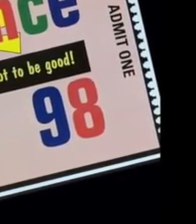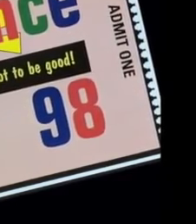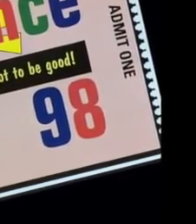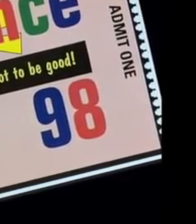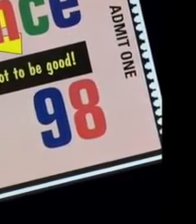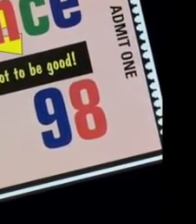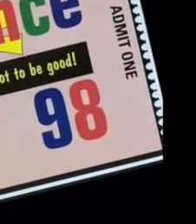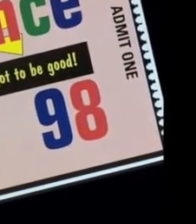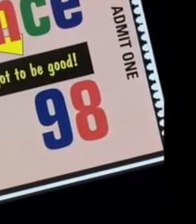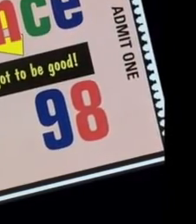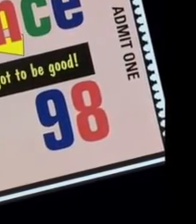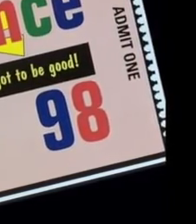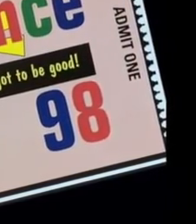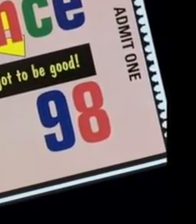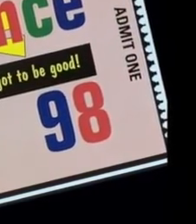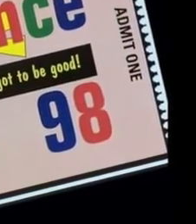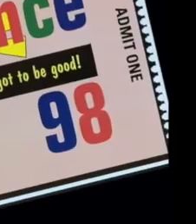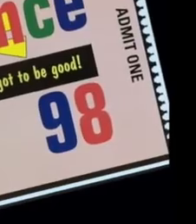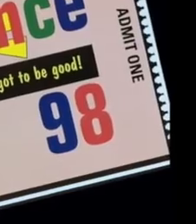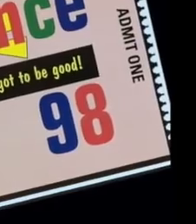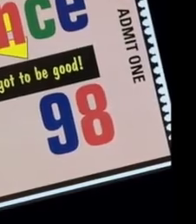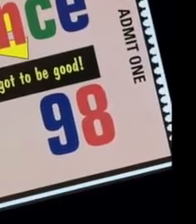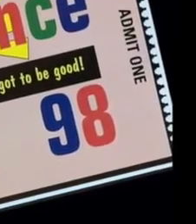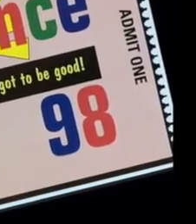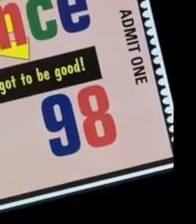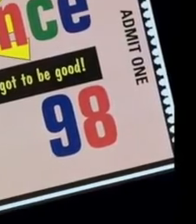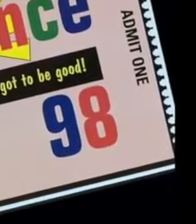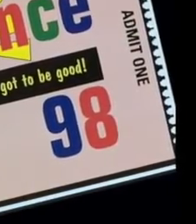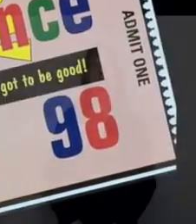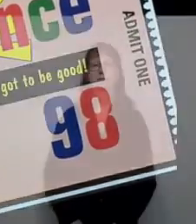1997, 1998 and 1999.